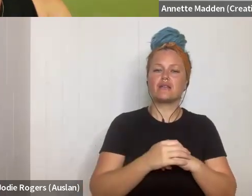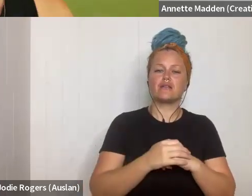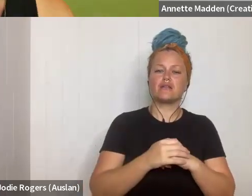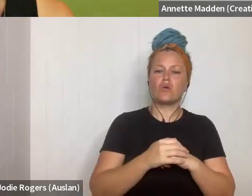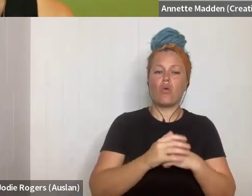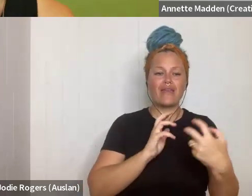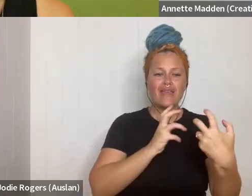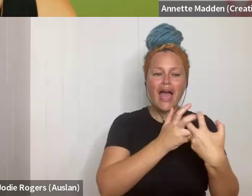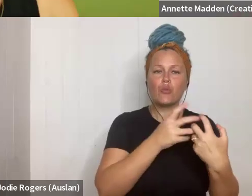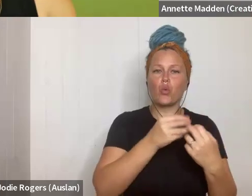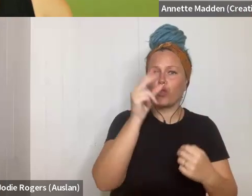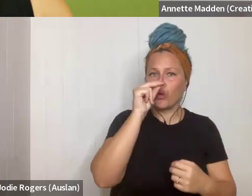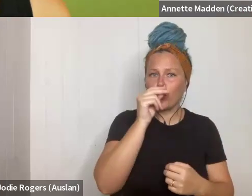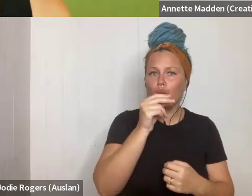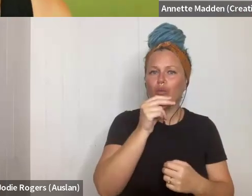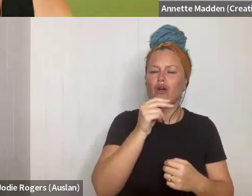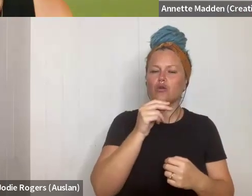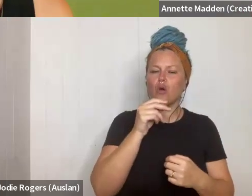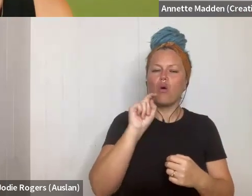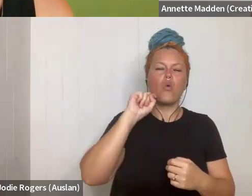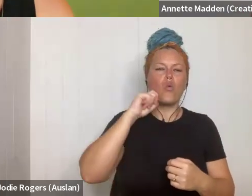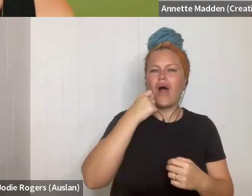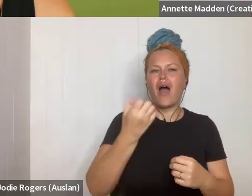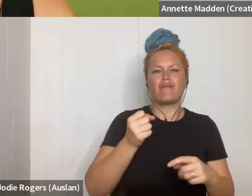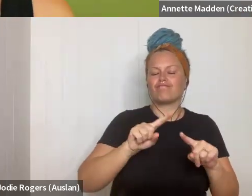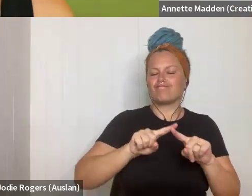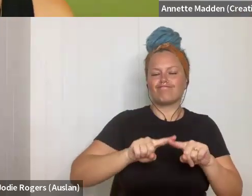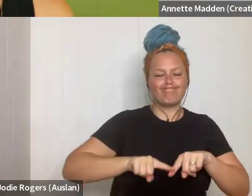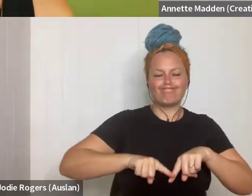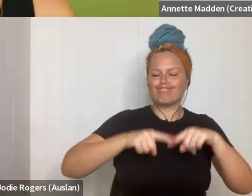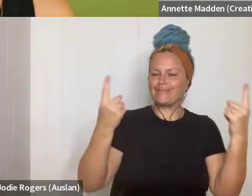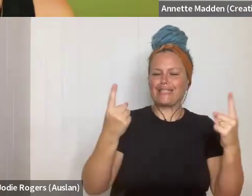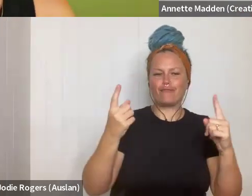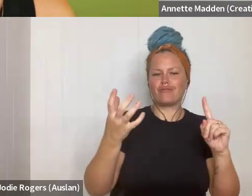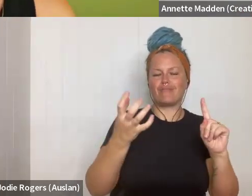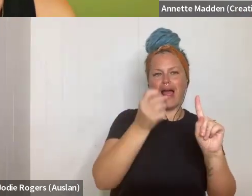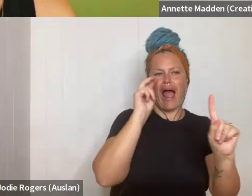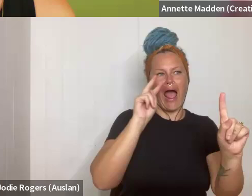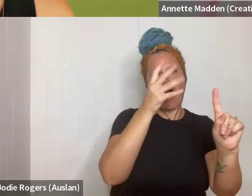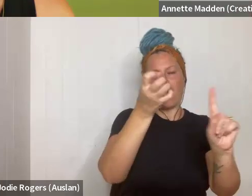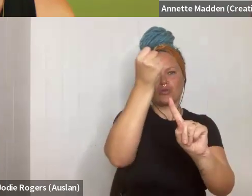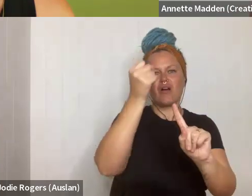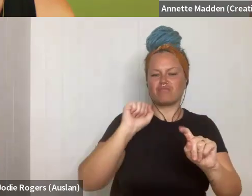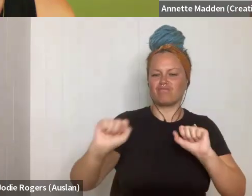because depending on the type of organisation that you are, some organisations are focused on making work and doing work, and